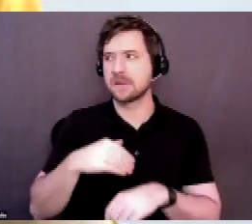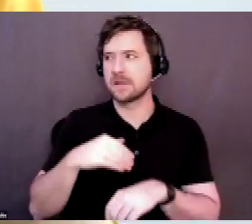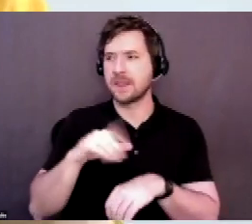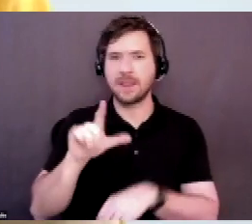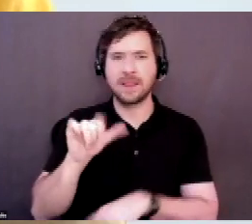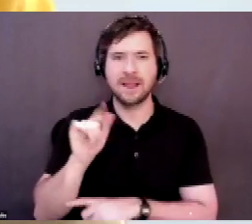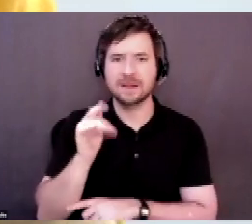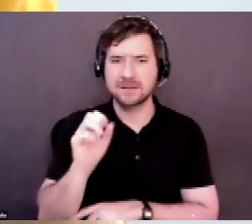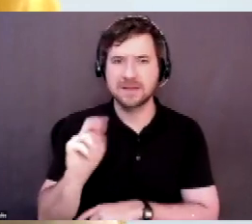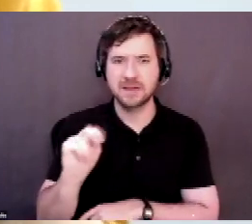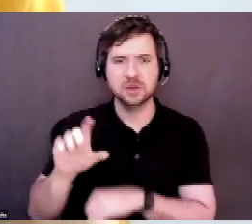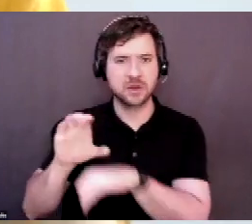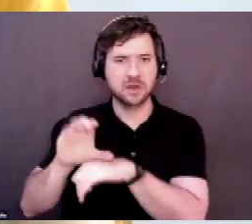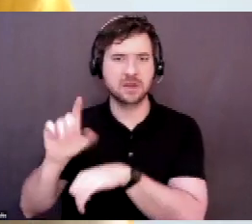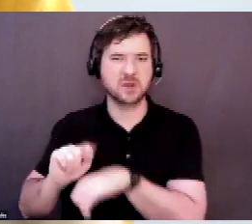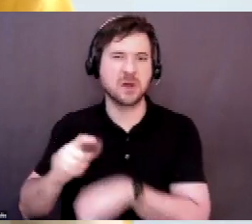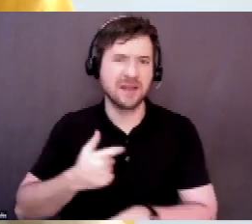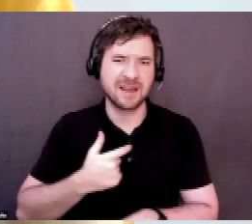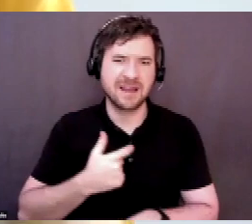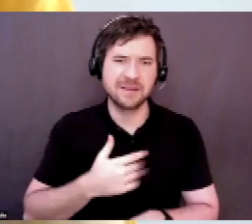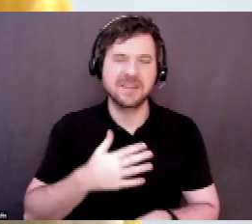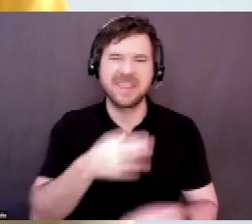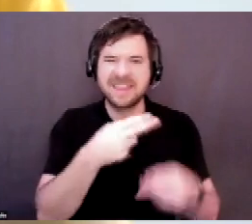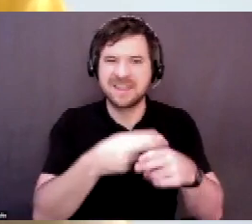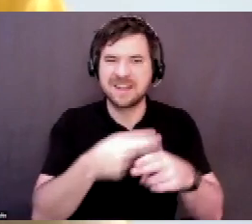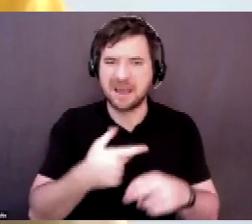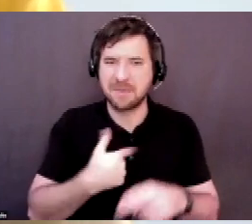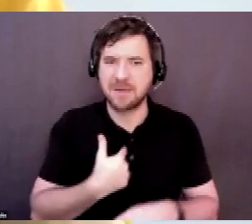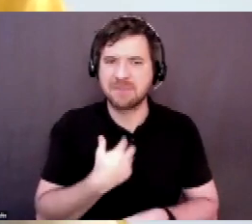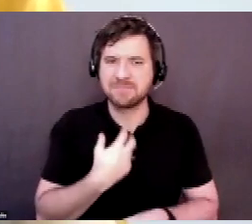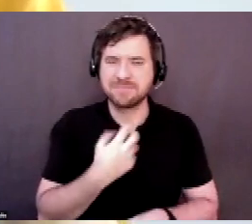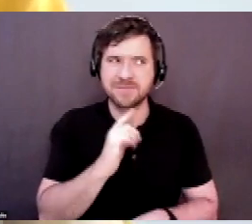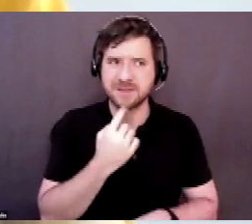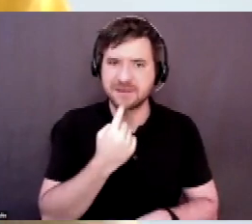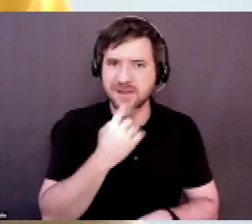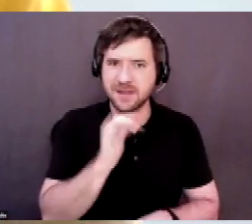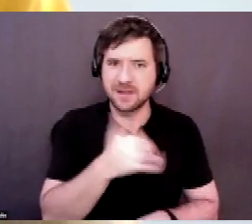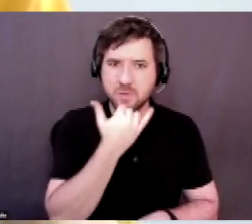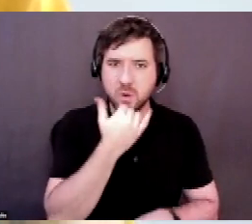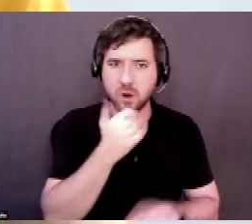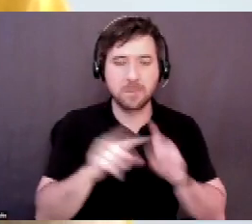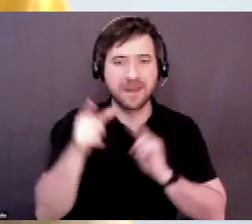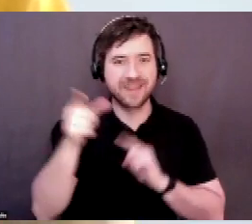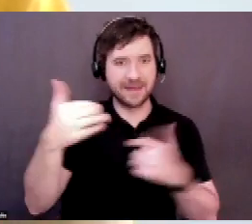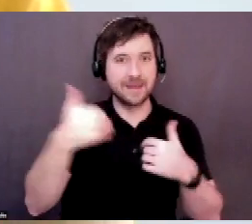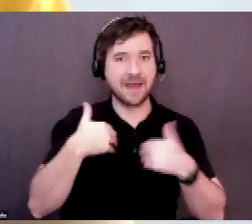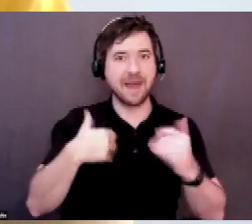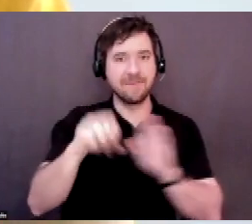but they have a statewide directory that you can go in, put your state, and they'll help you find a provider.